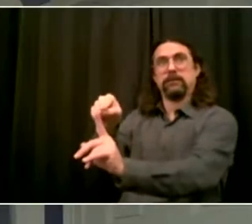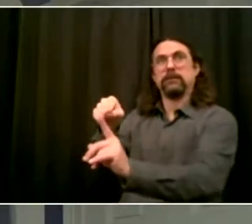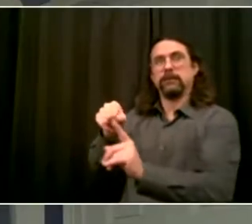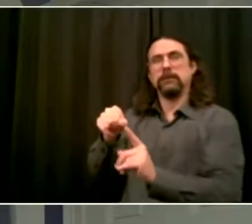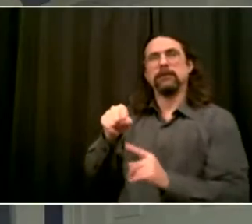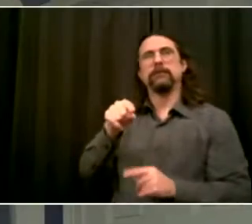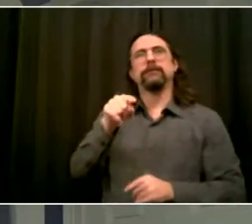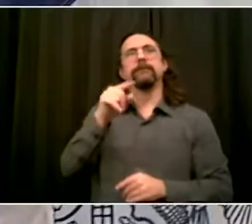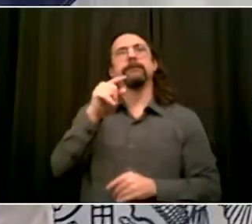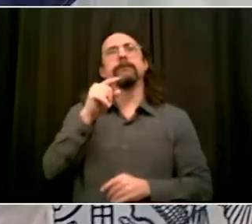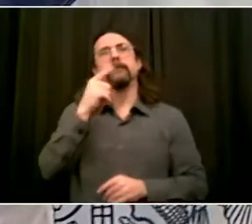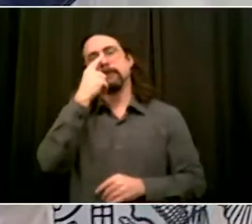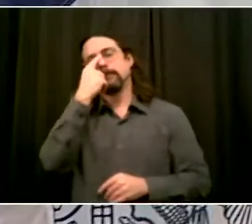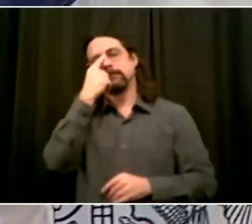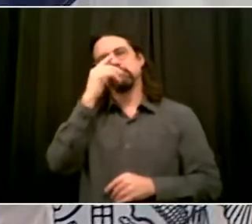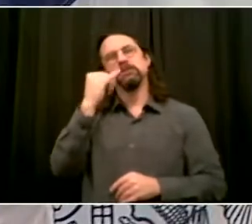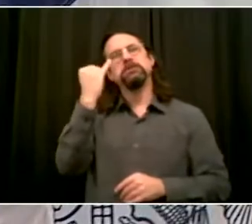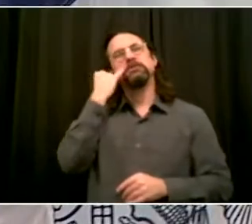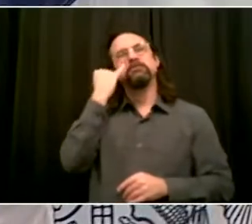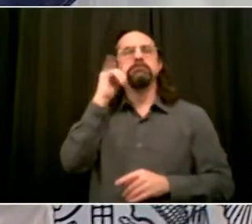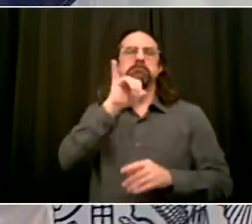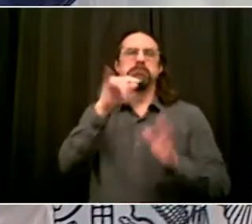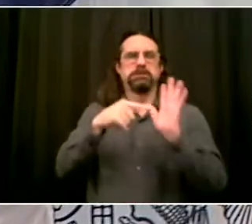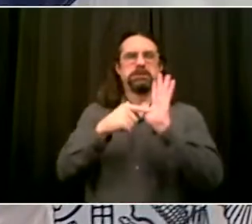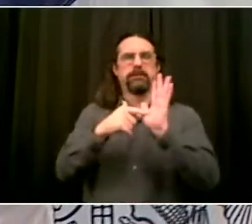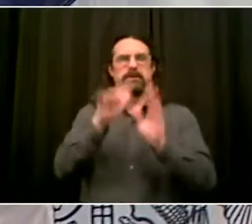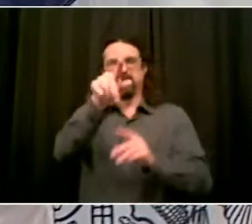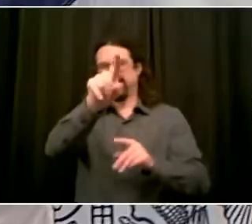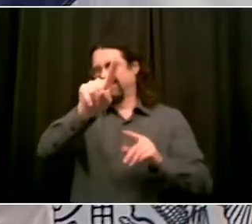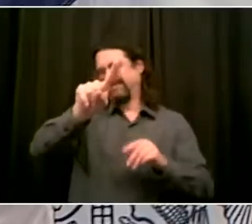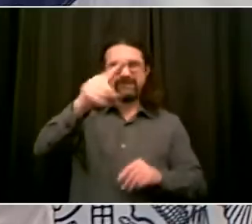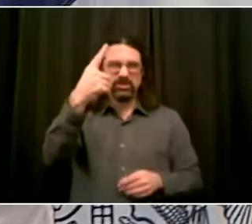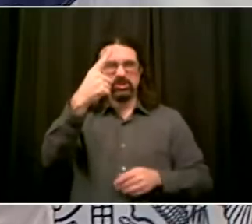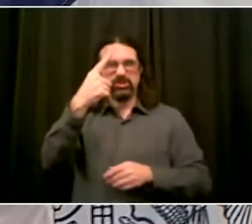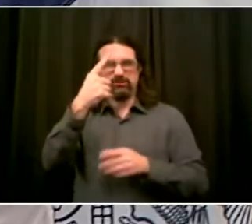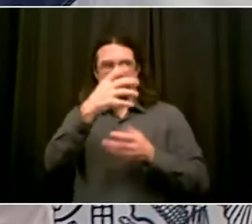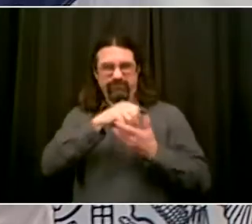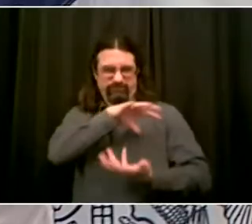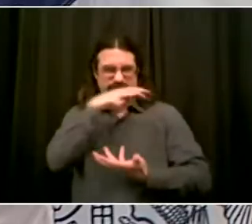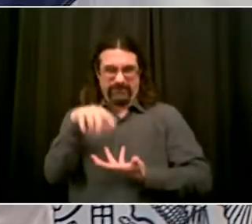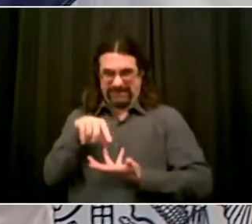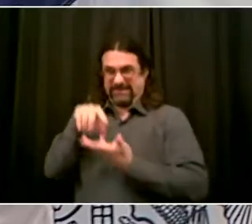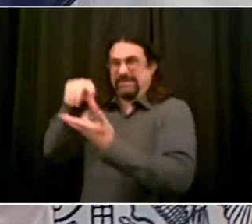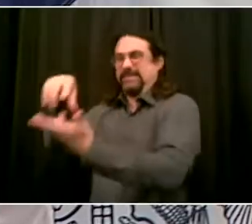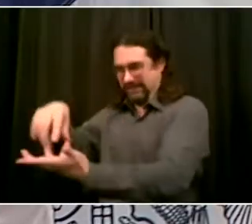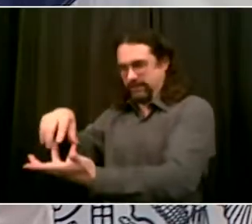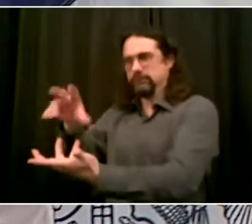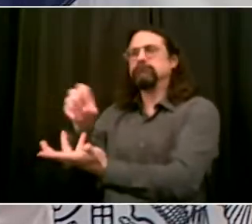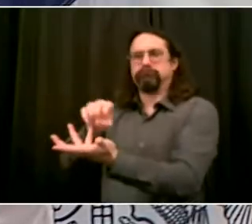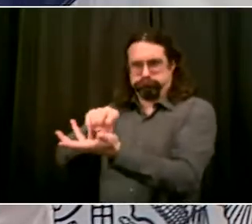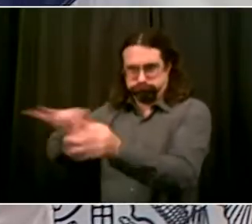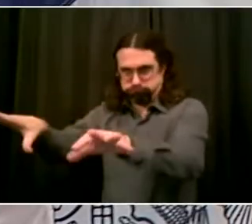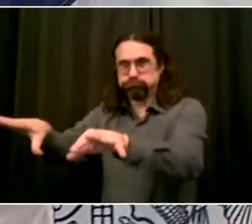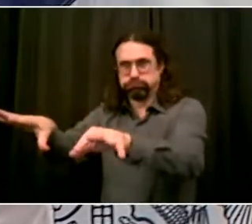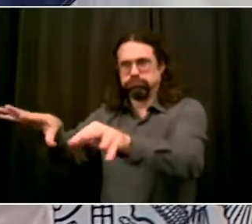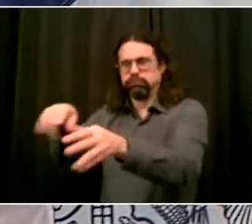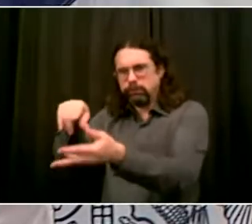TO COUNT THAT AS TO QUESTIONS. I APPRECIATE